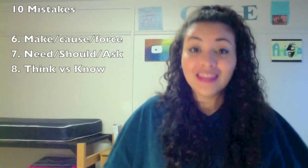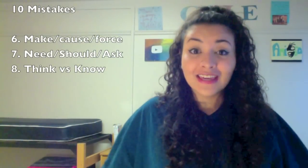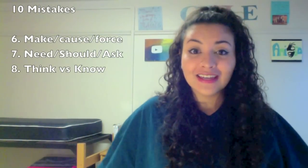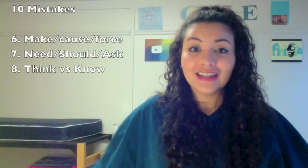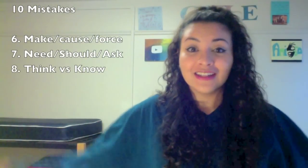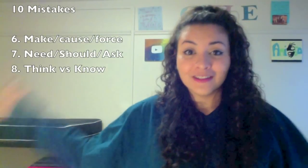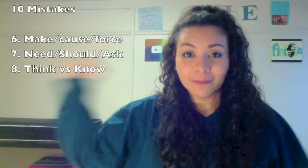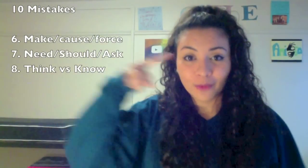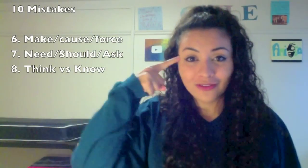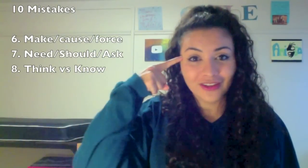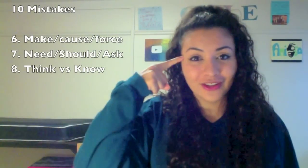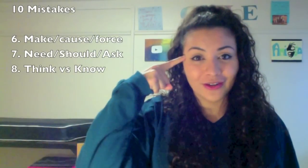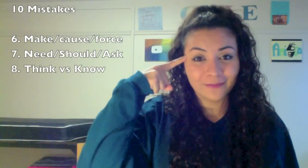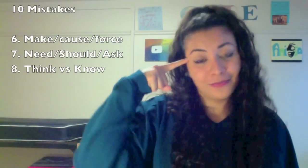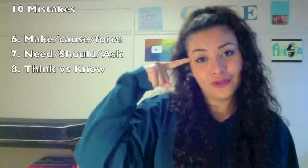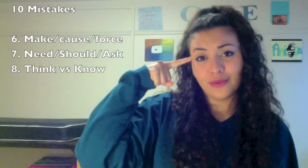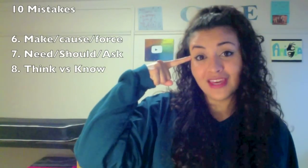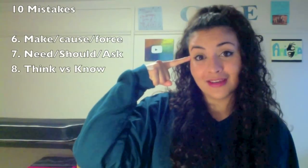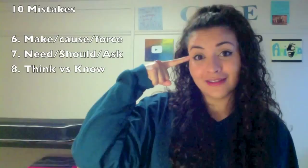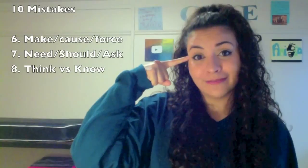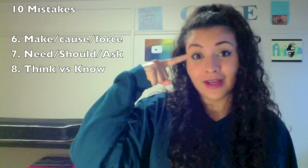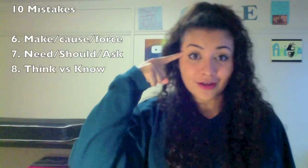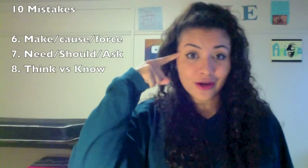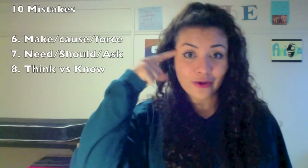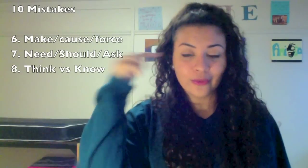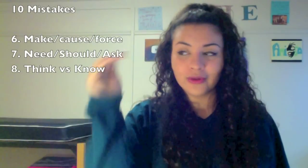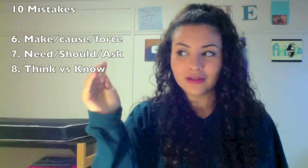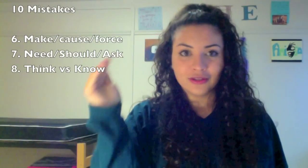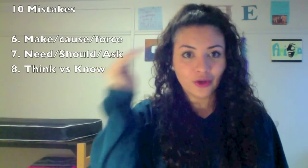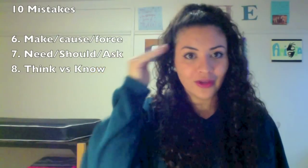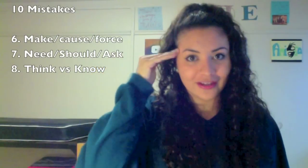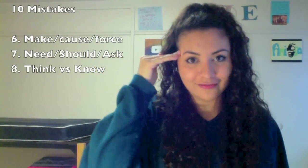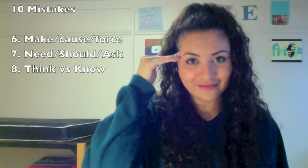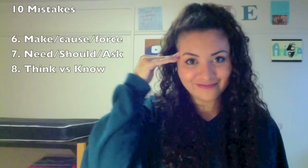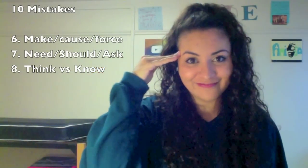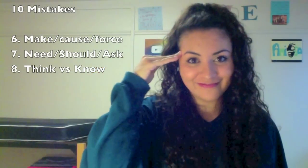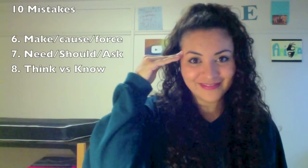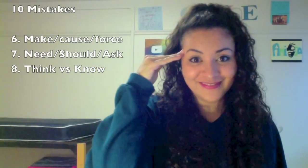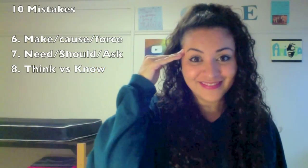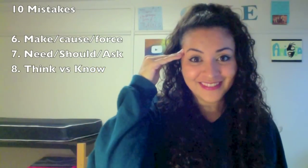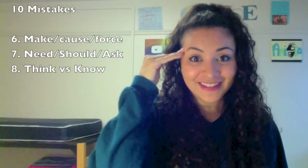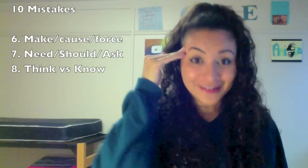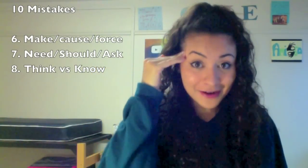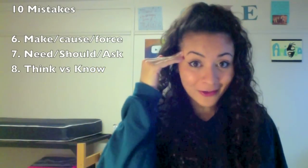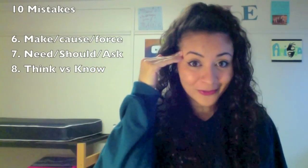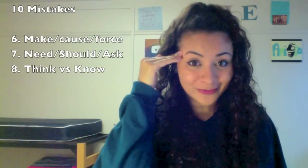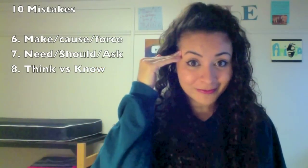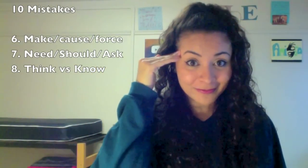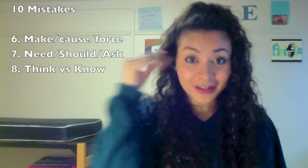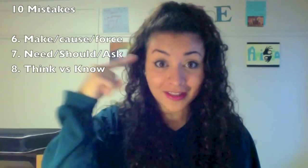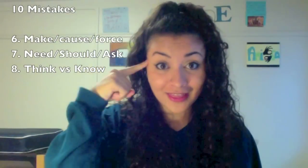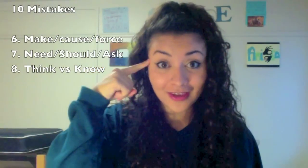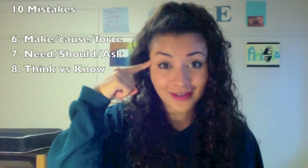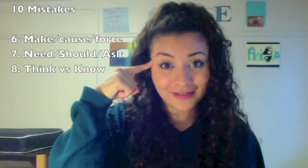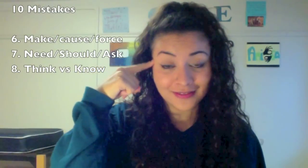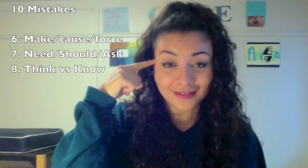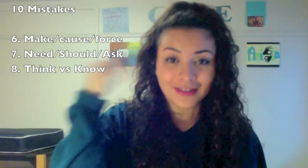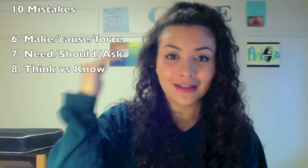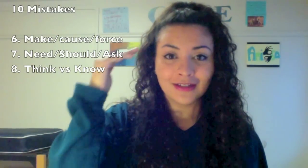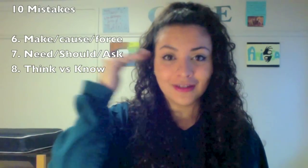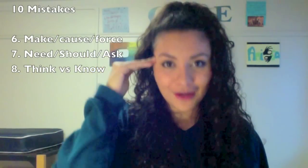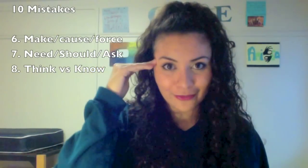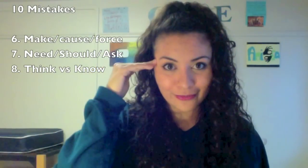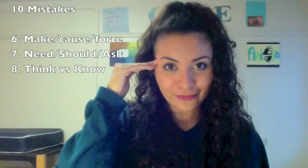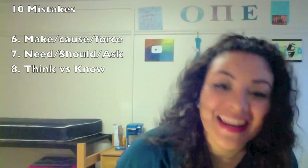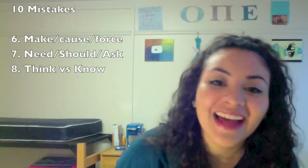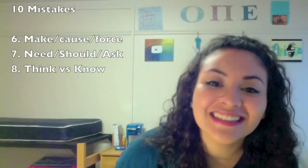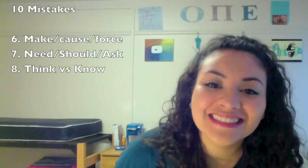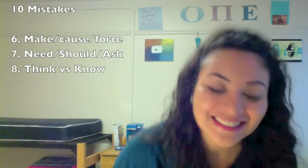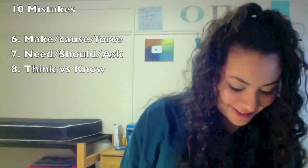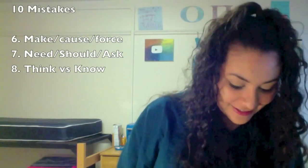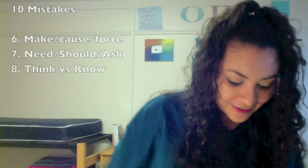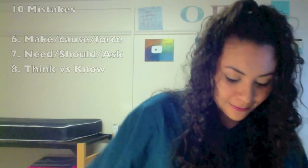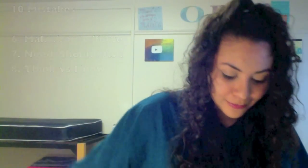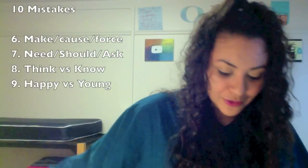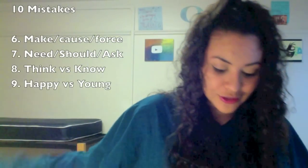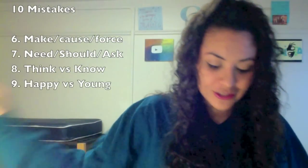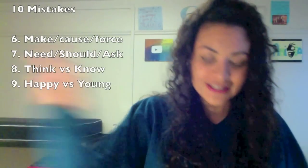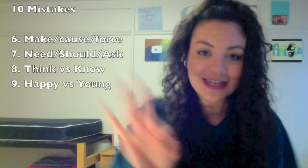Know!Think!one finger. You think. Know, your whole hand. Know. Think... Know. Next! Number